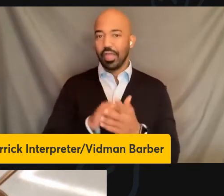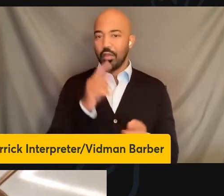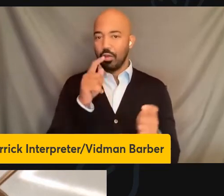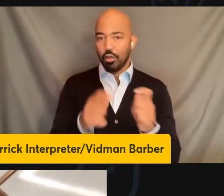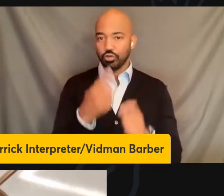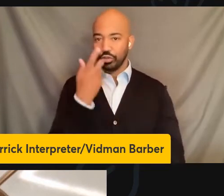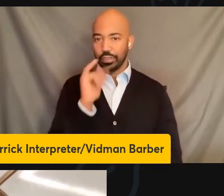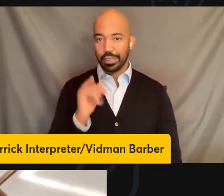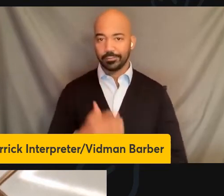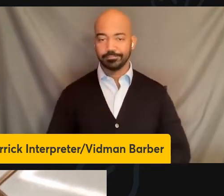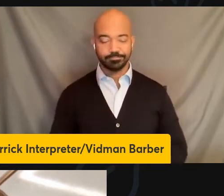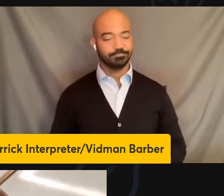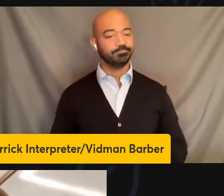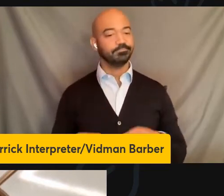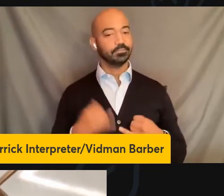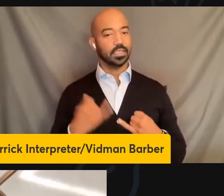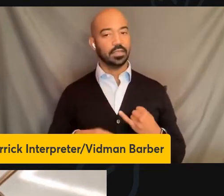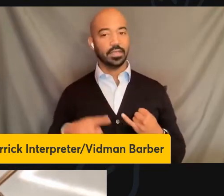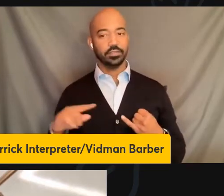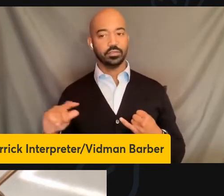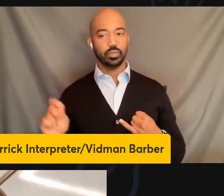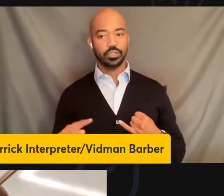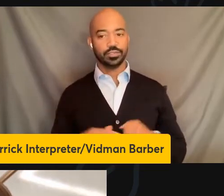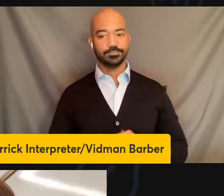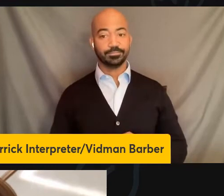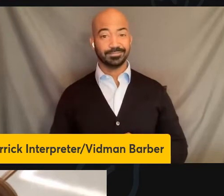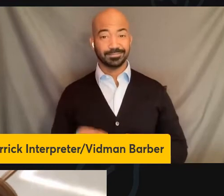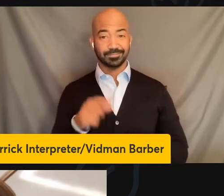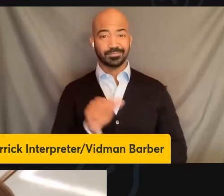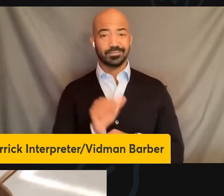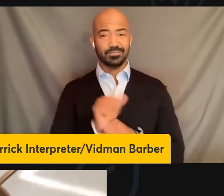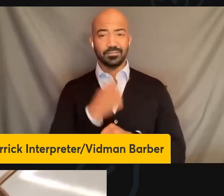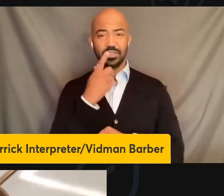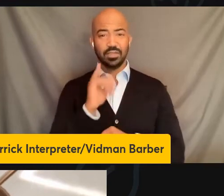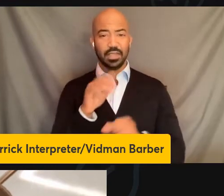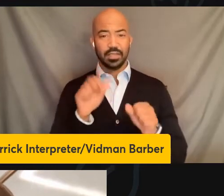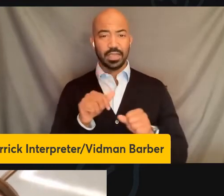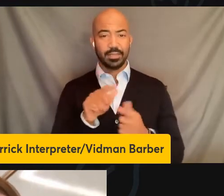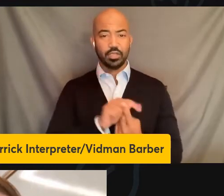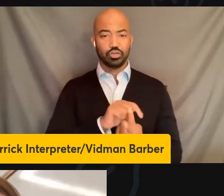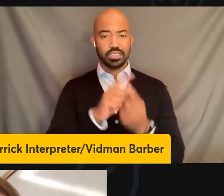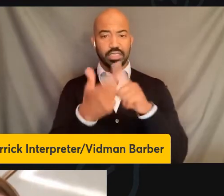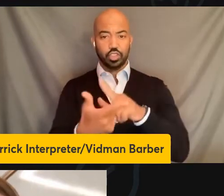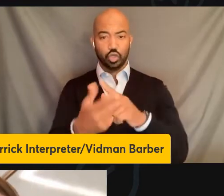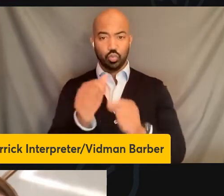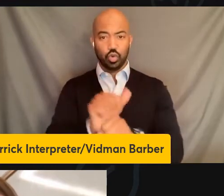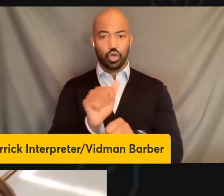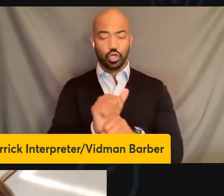And then last, we have a question, does this work look like it could be translational in any way to clinical trials? Do you